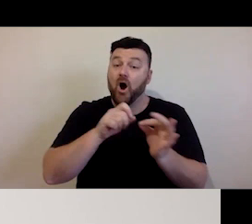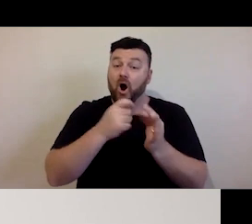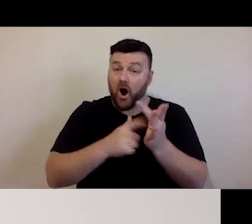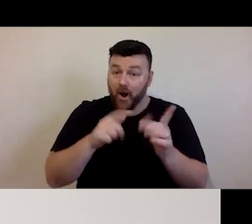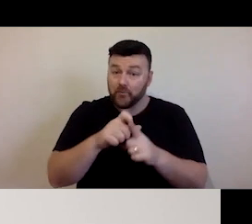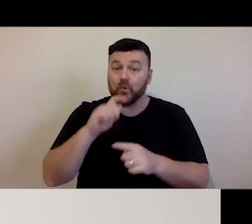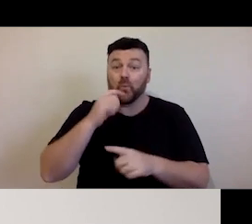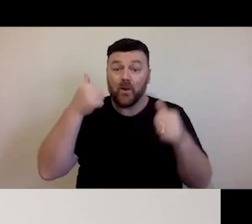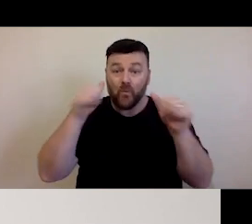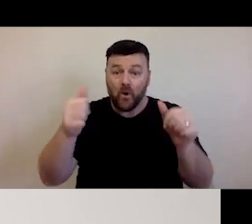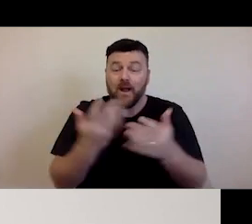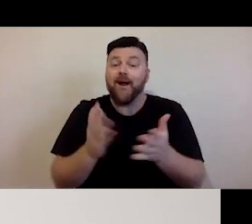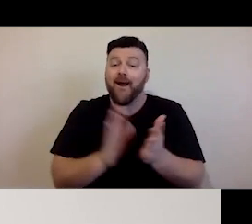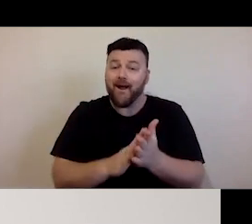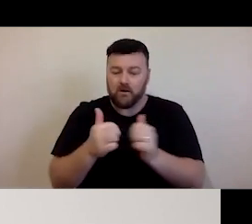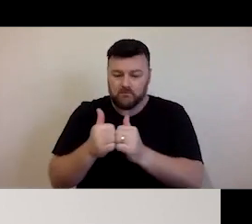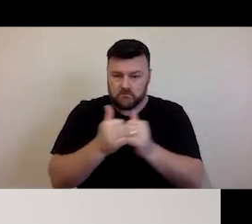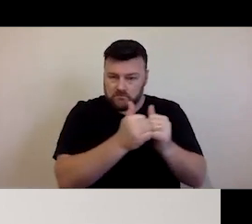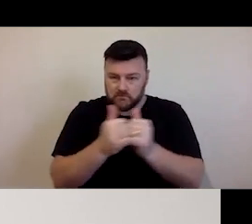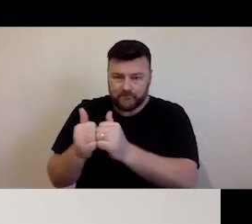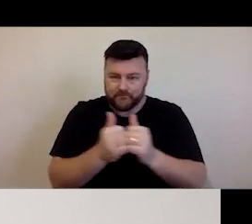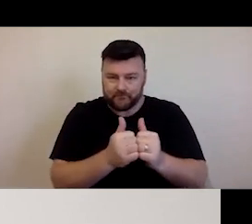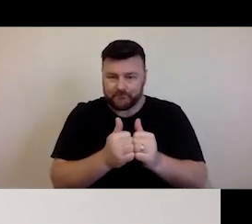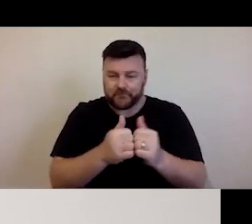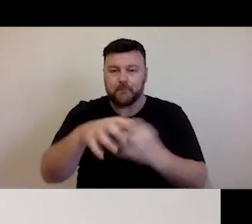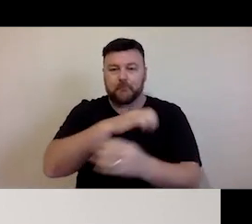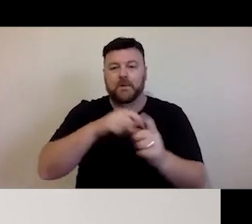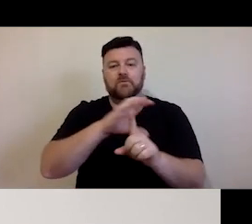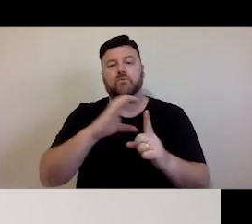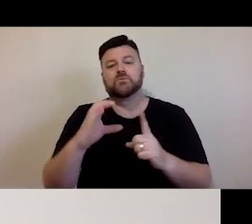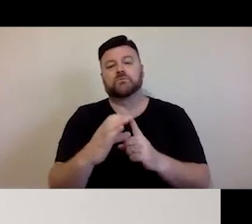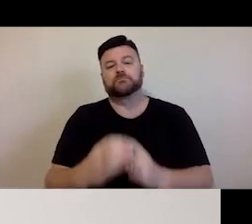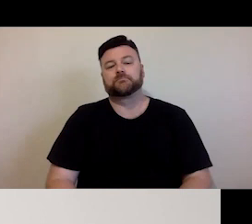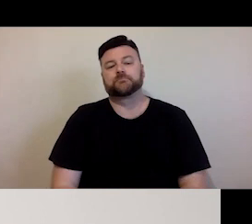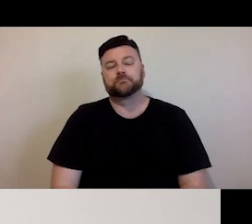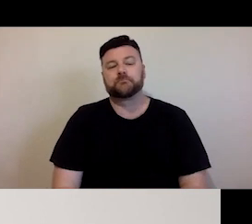ways to sustain all of our cultures.